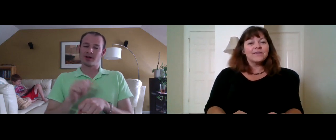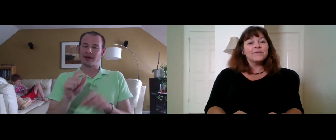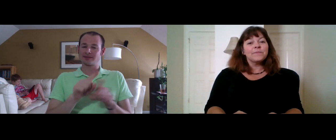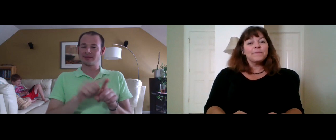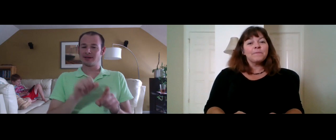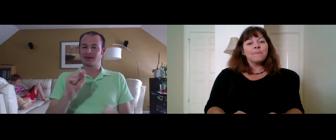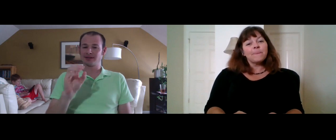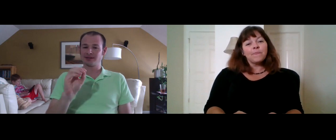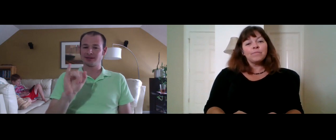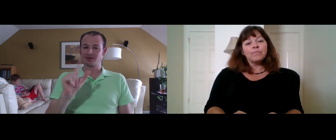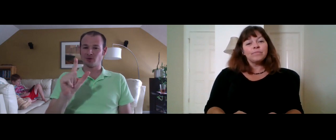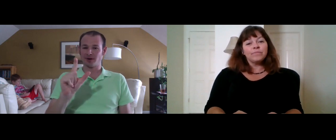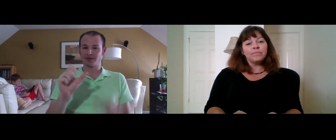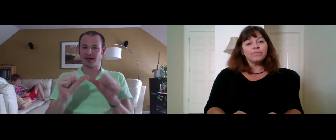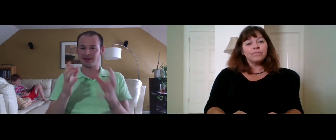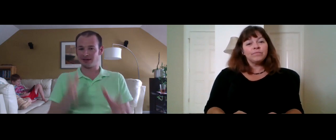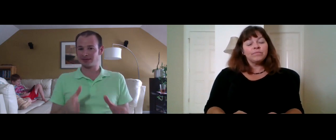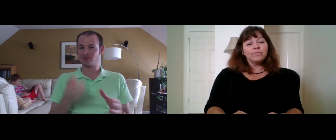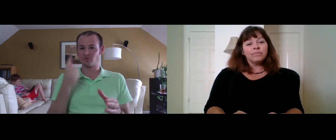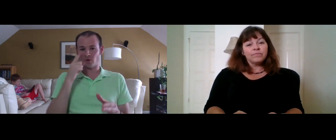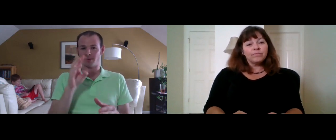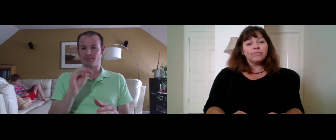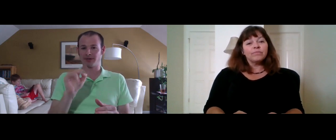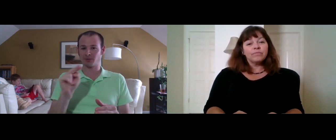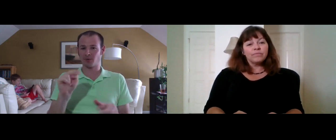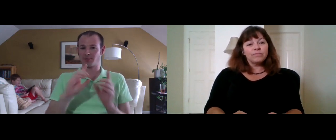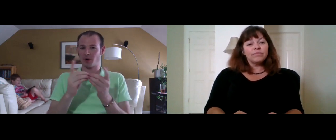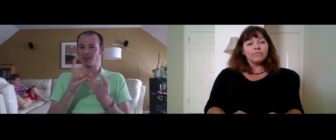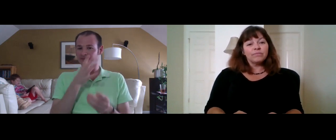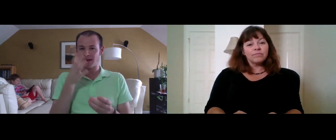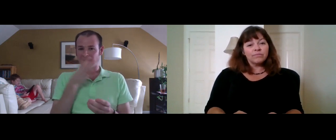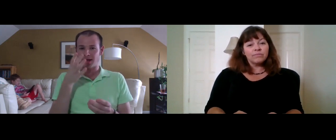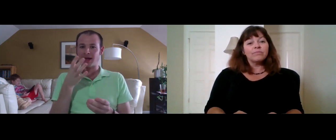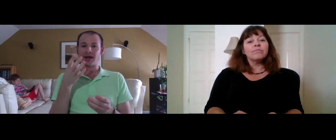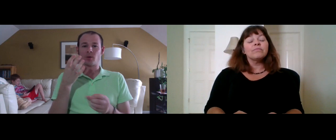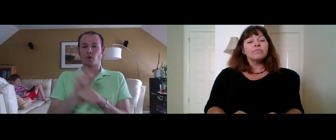I work as a soil scientist for the Minnesota Dept. of Agriculture